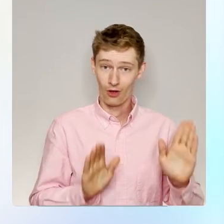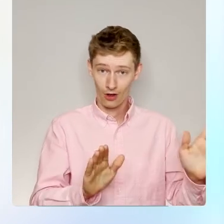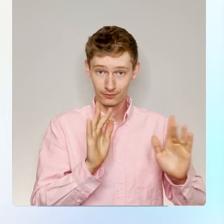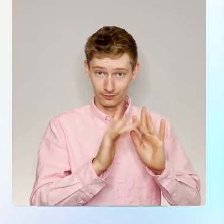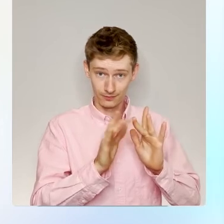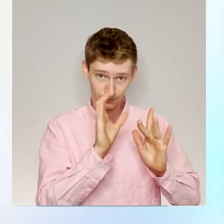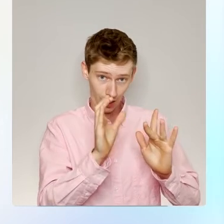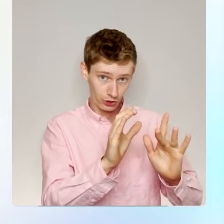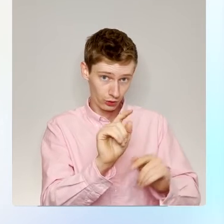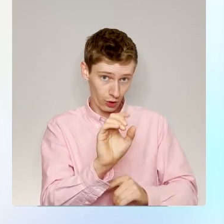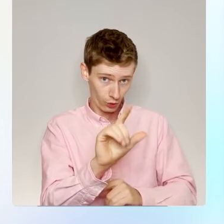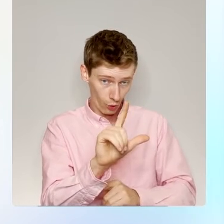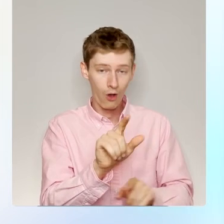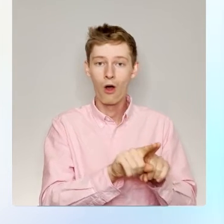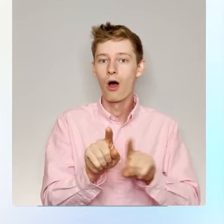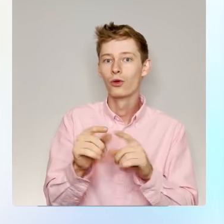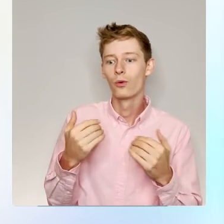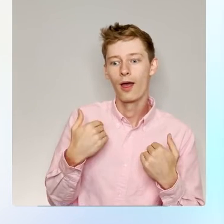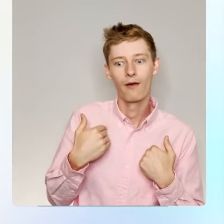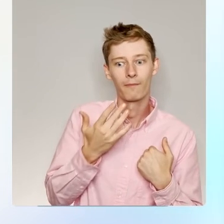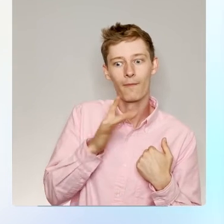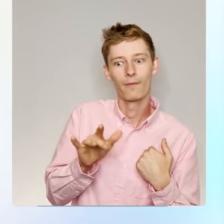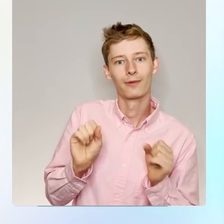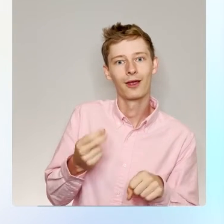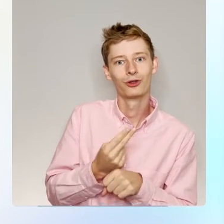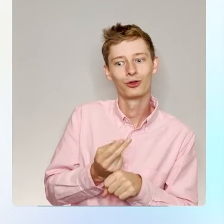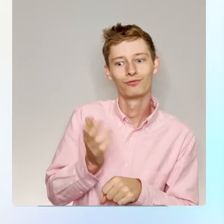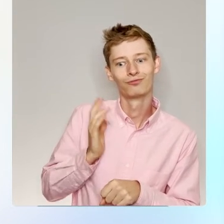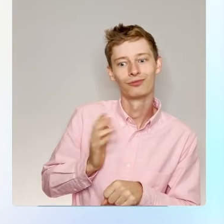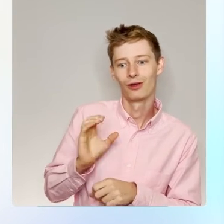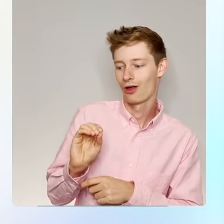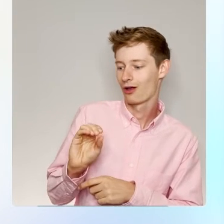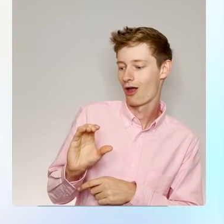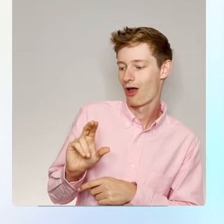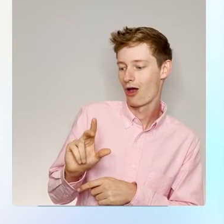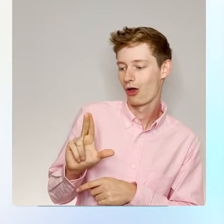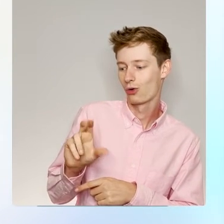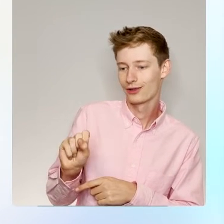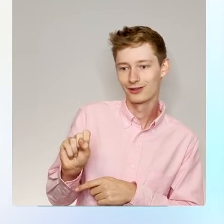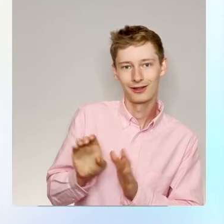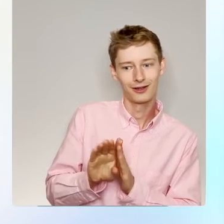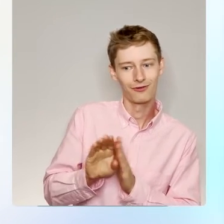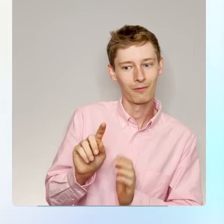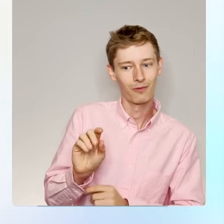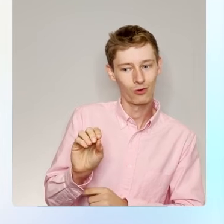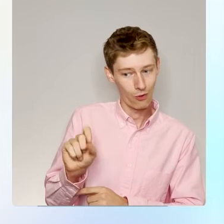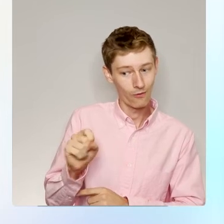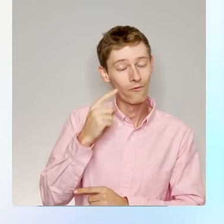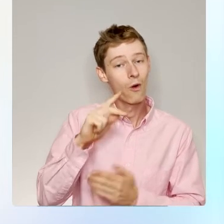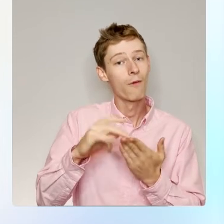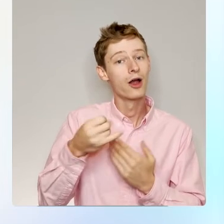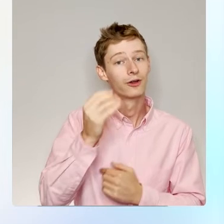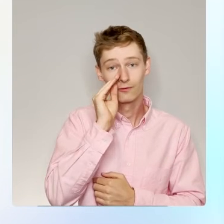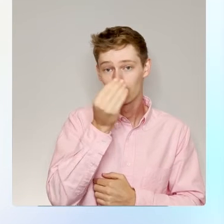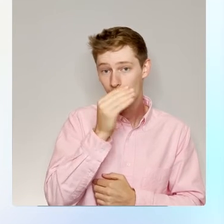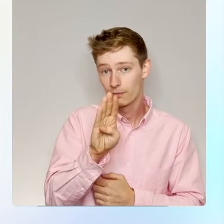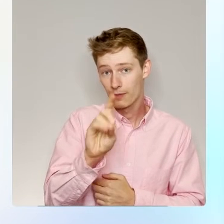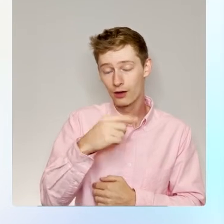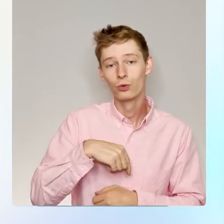as well as to easily send ourselves URLs to view in headset. The Metrics HUD and Ovrgpuprofiler tools also work with immersive WebXR,